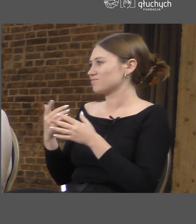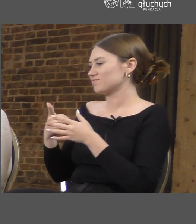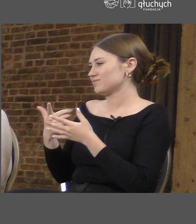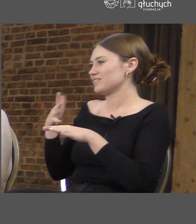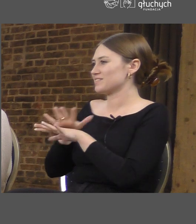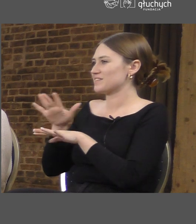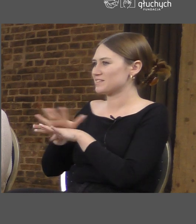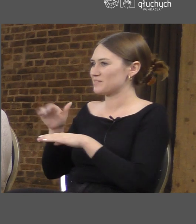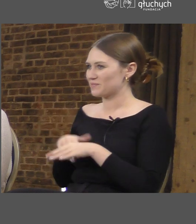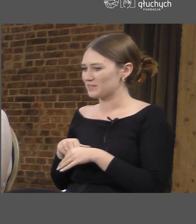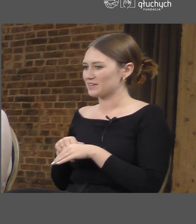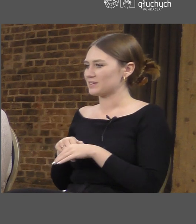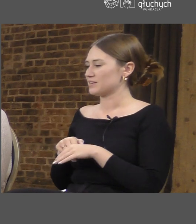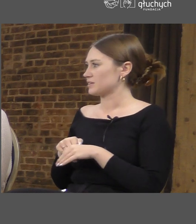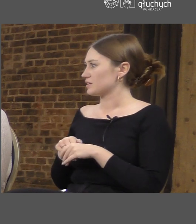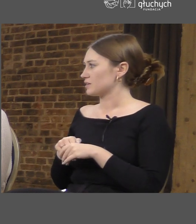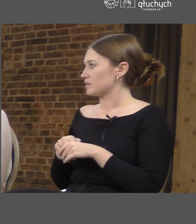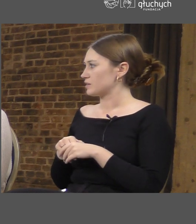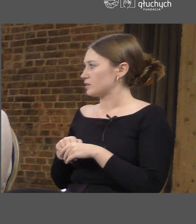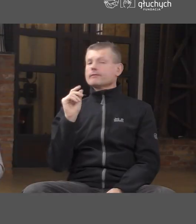but that's how it works here in Poland.